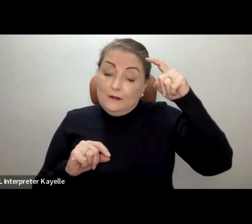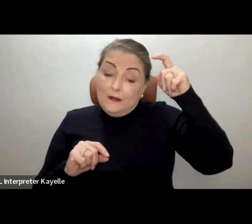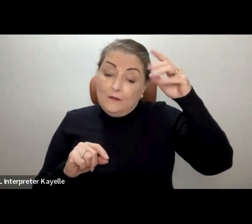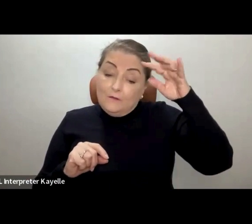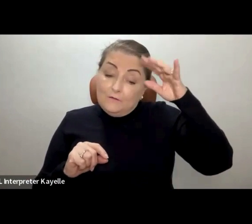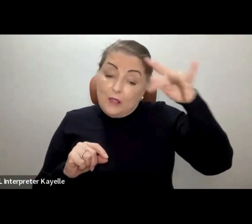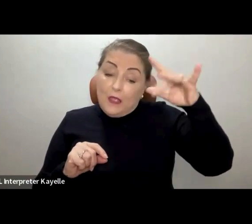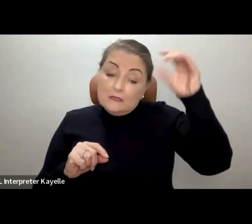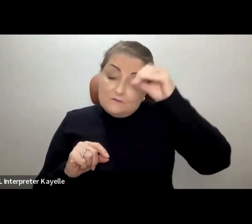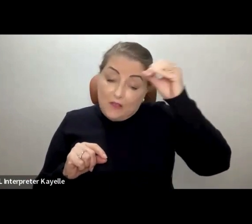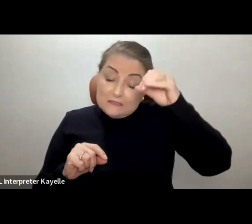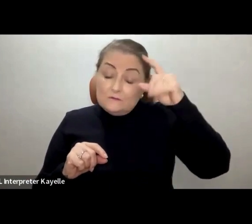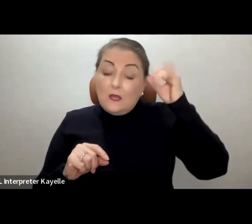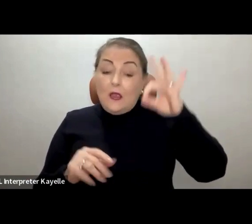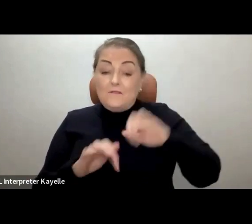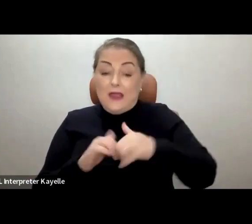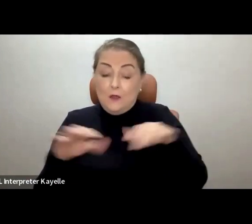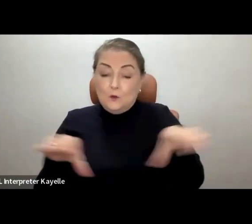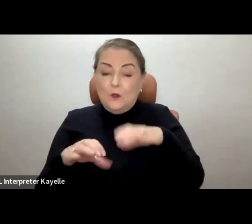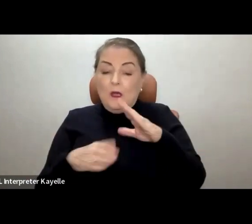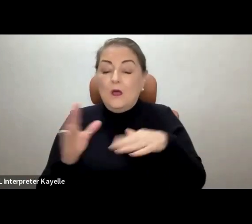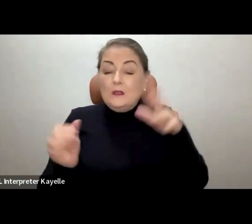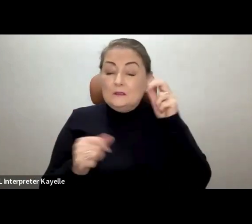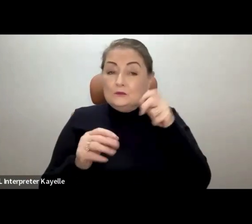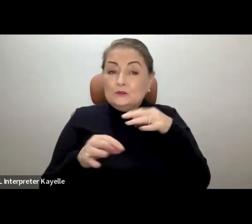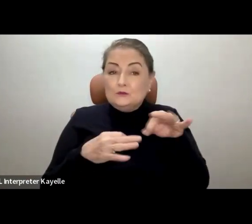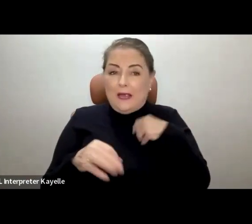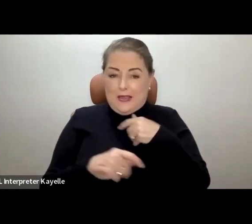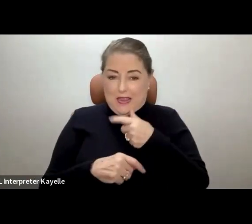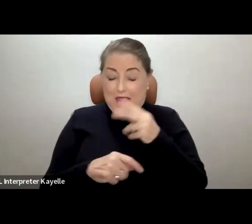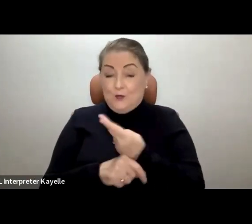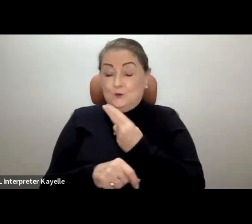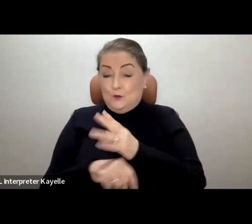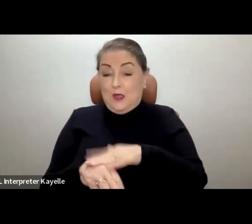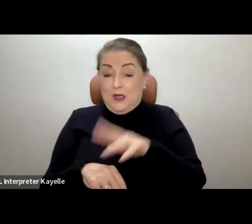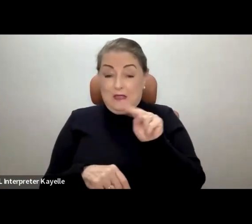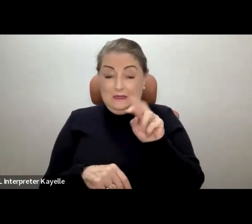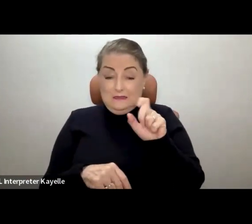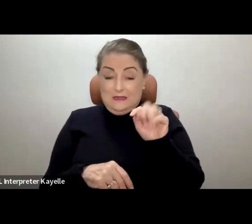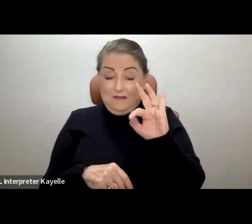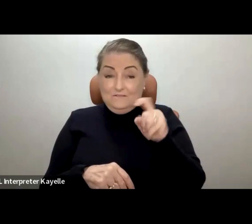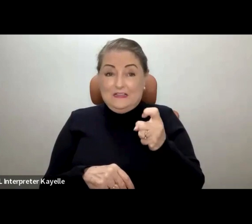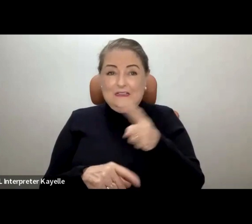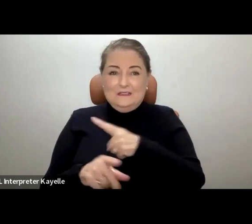description, sometimes I watch it on Netflix, I turned it on sometimes. And sometimes it description gets really lazy, a